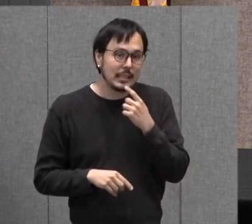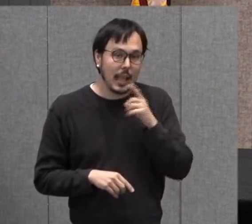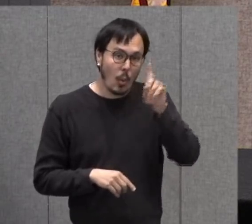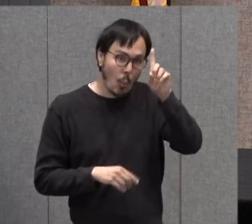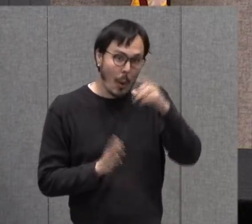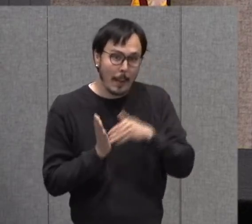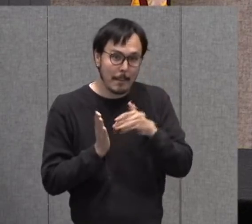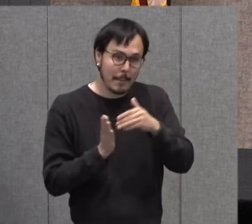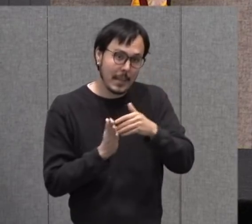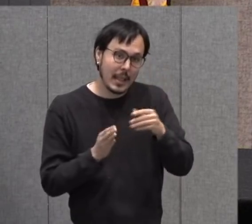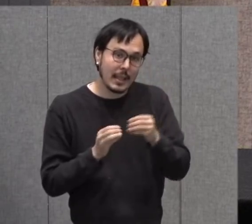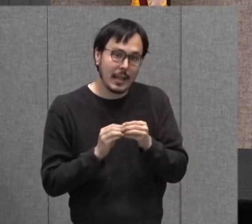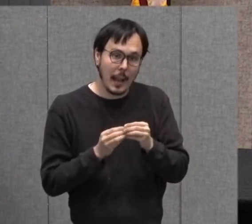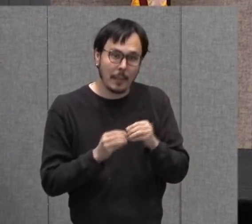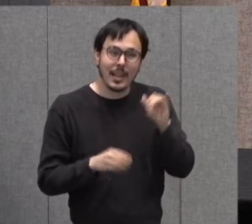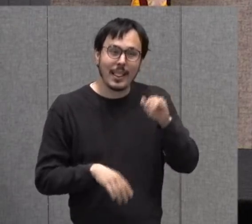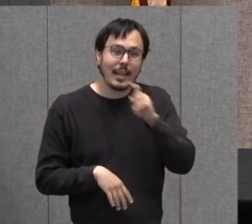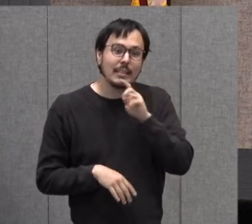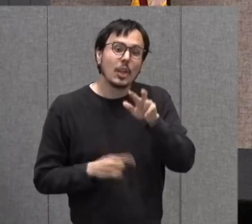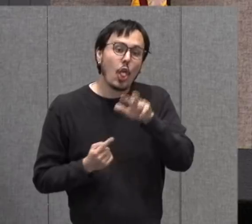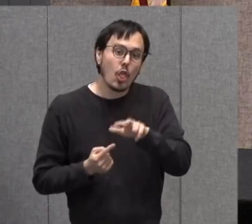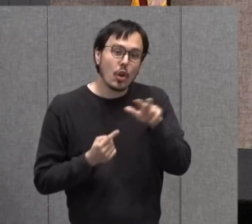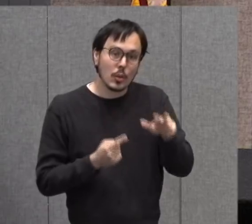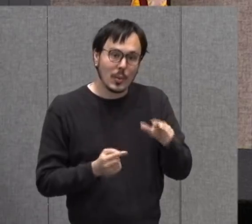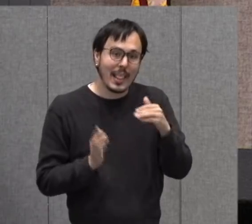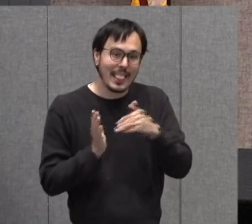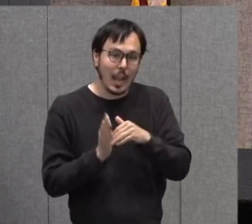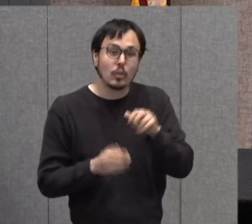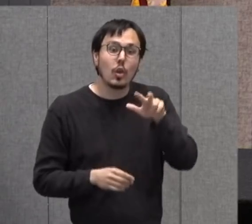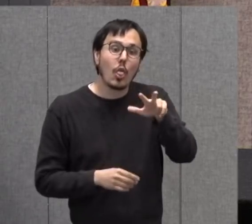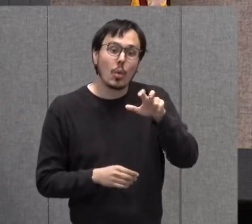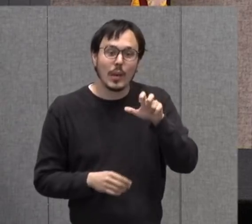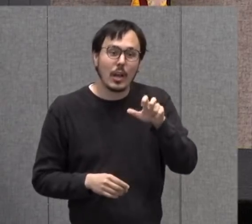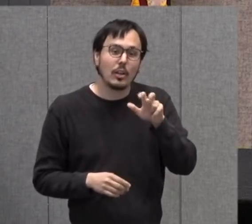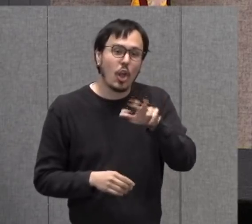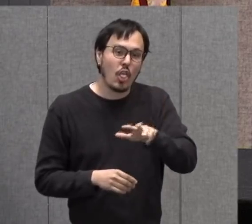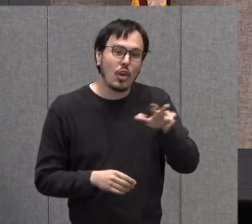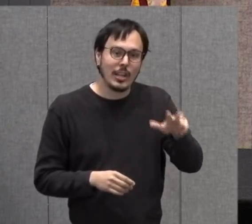which is 33,333 minutes